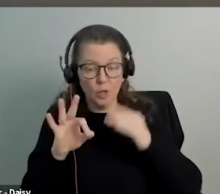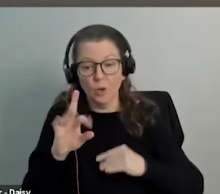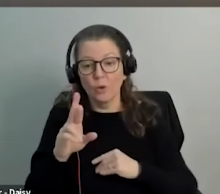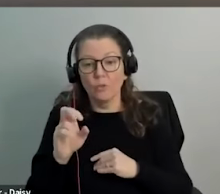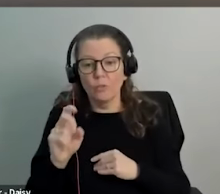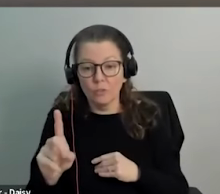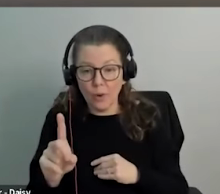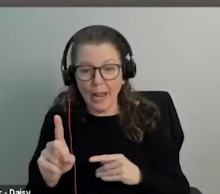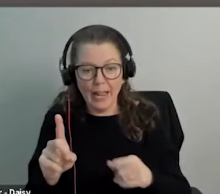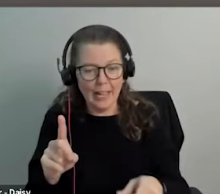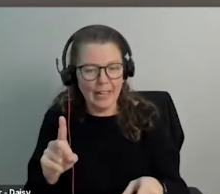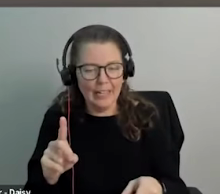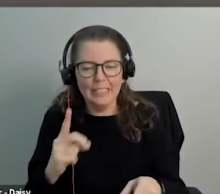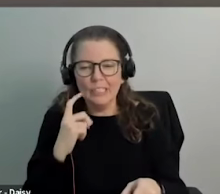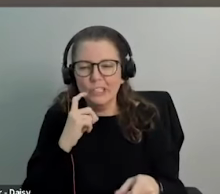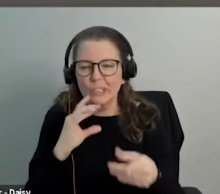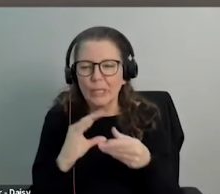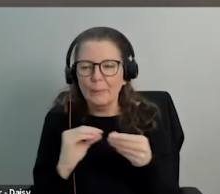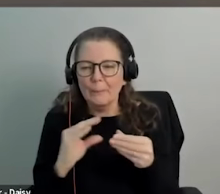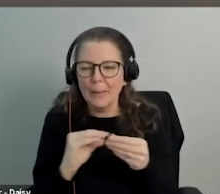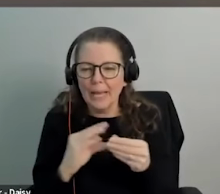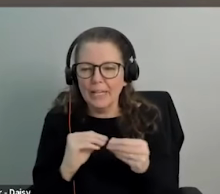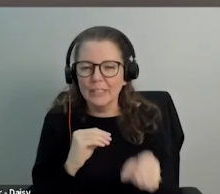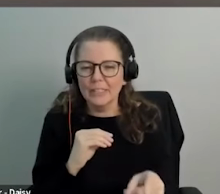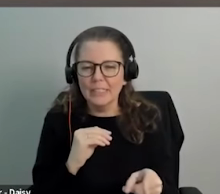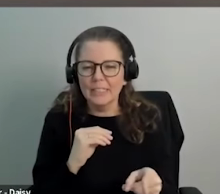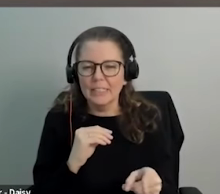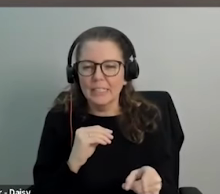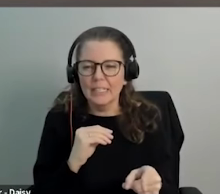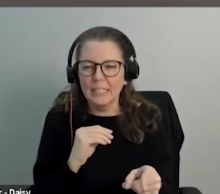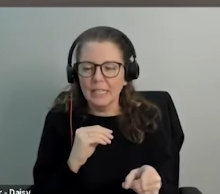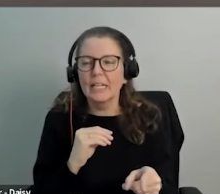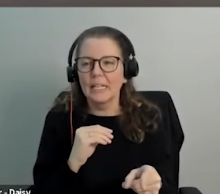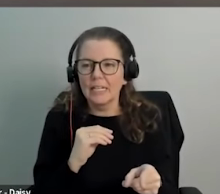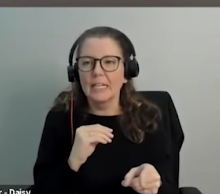about that we should celebrate our events.